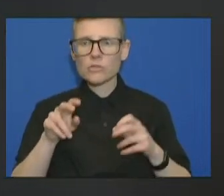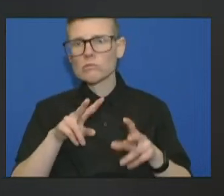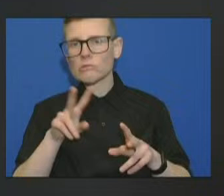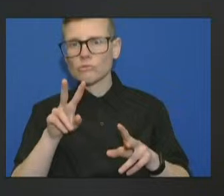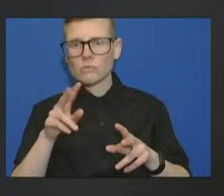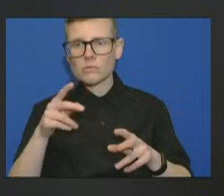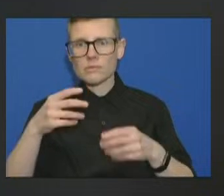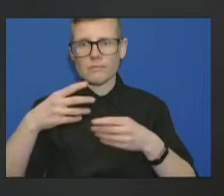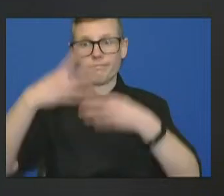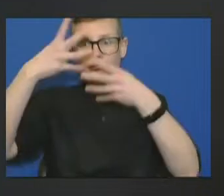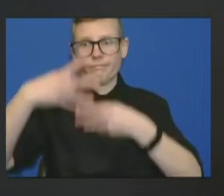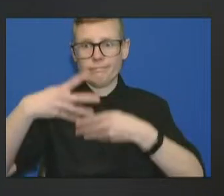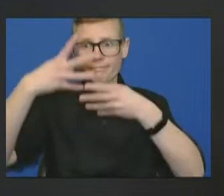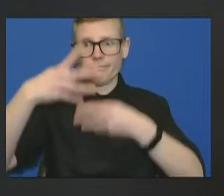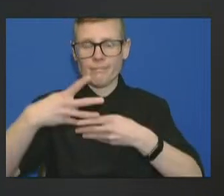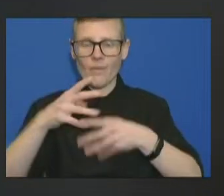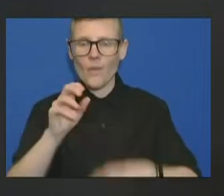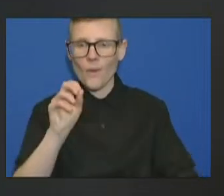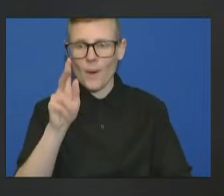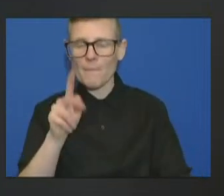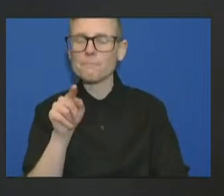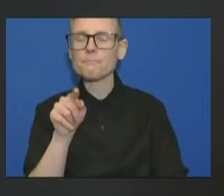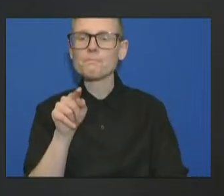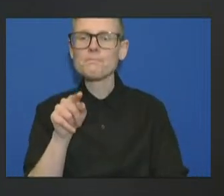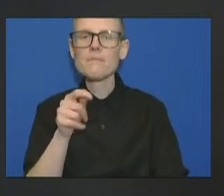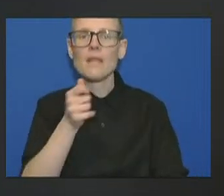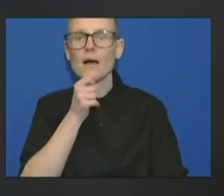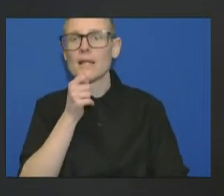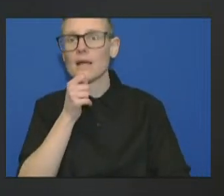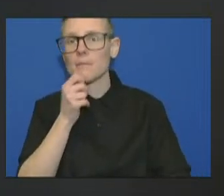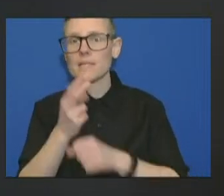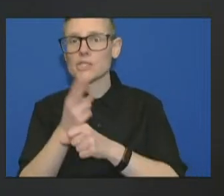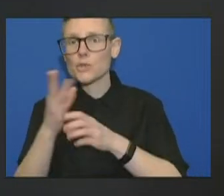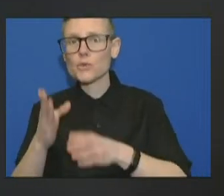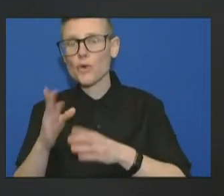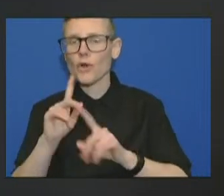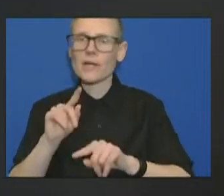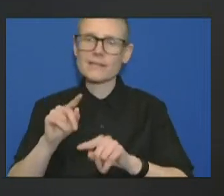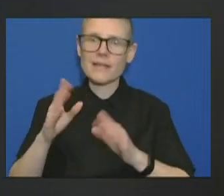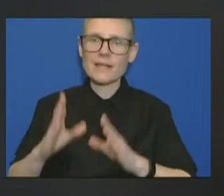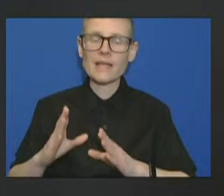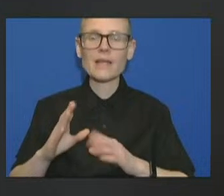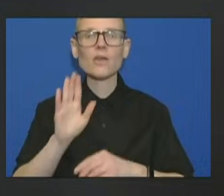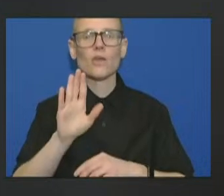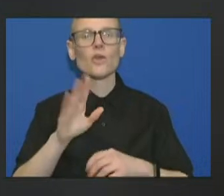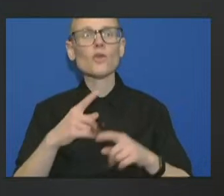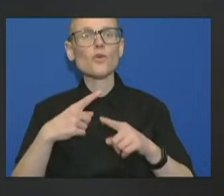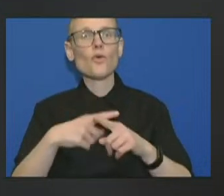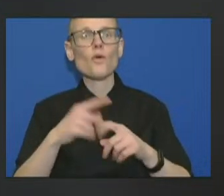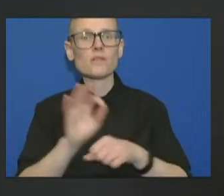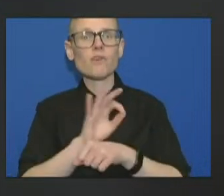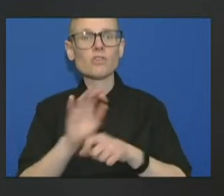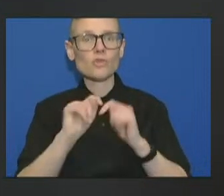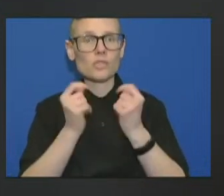Trying to see where we left off here does jump around a little